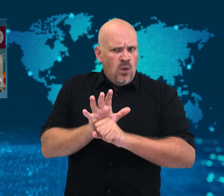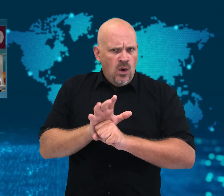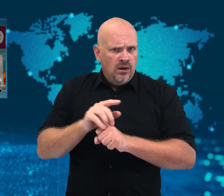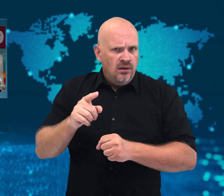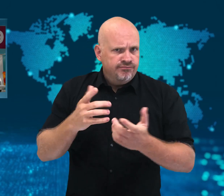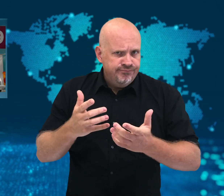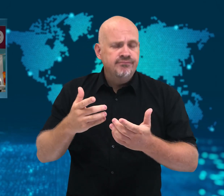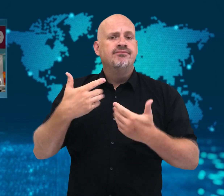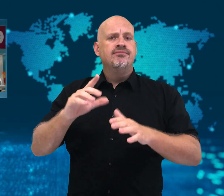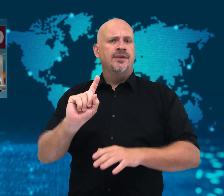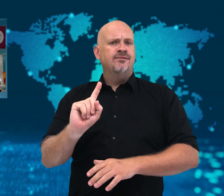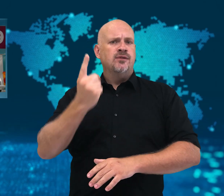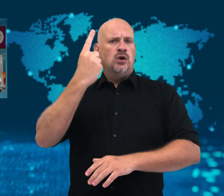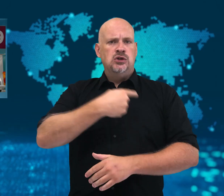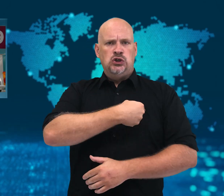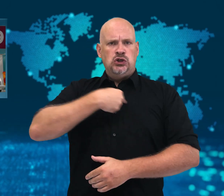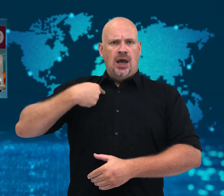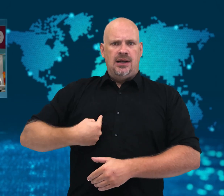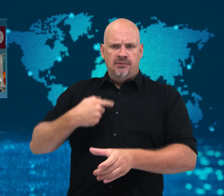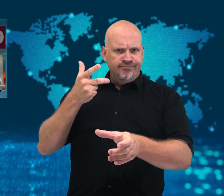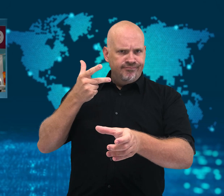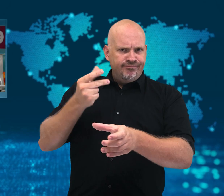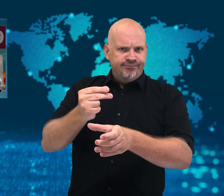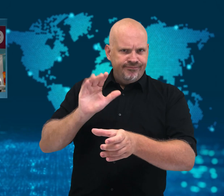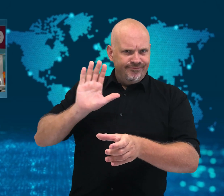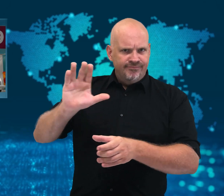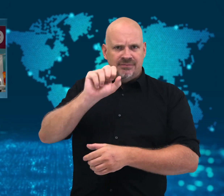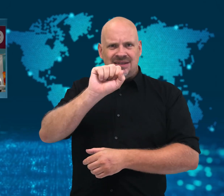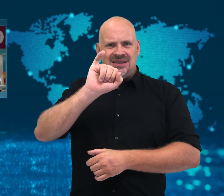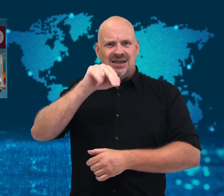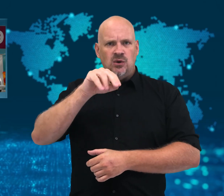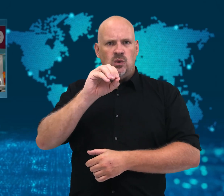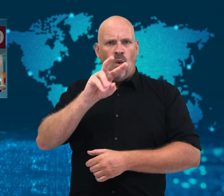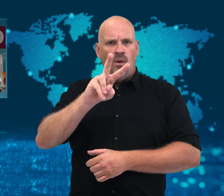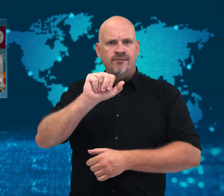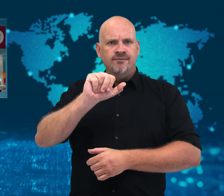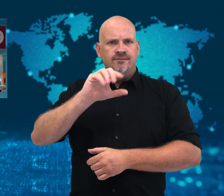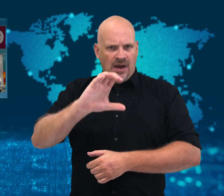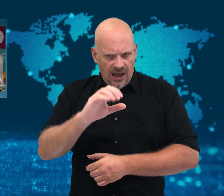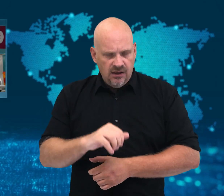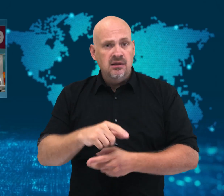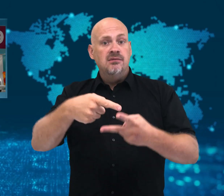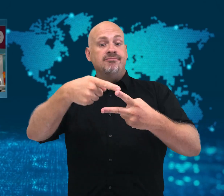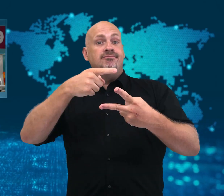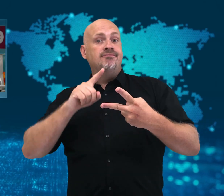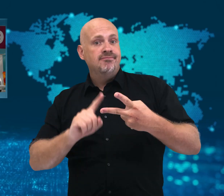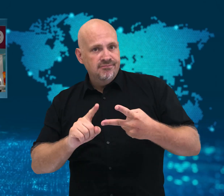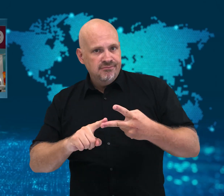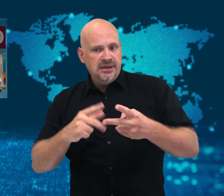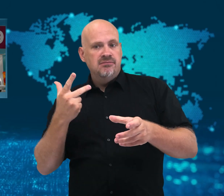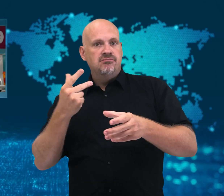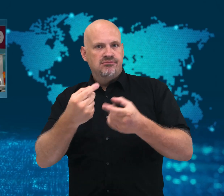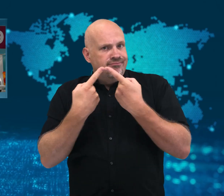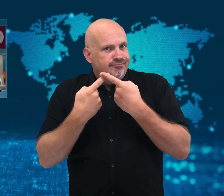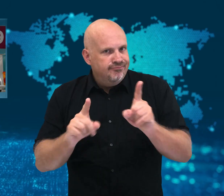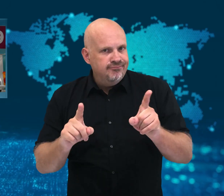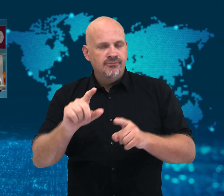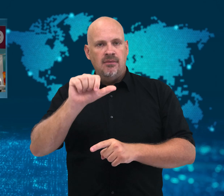Sinovac when health workers became infected with COVID-19.